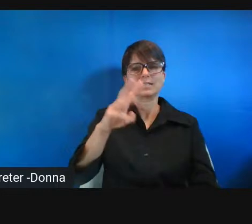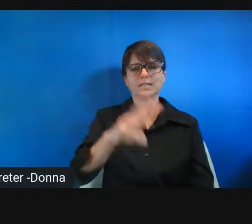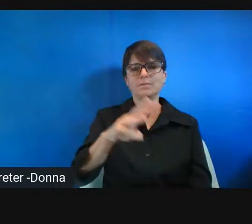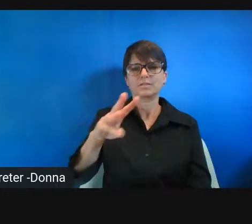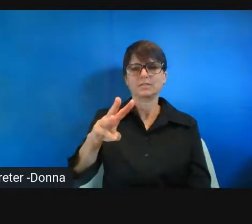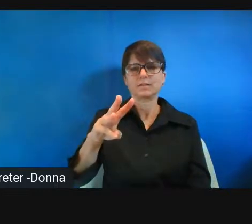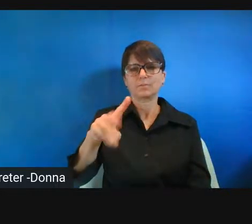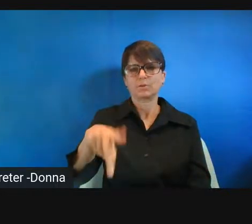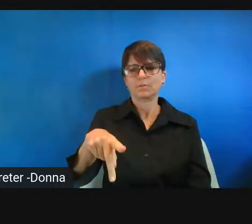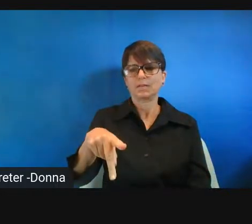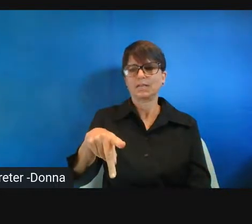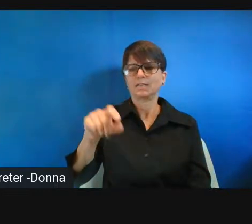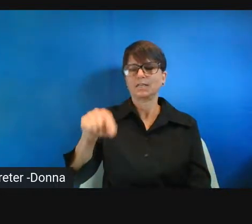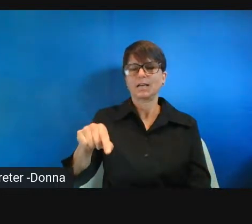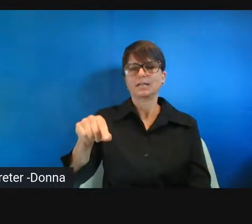can be found on the FAQ page